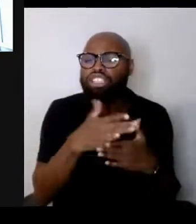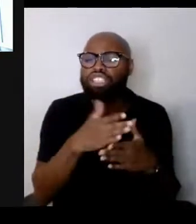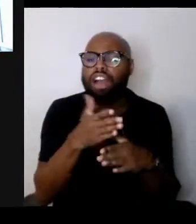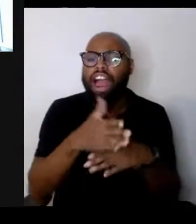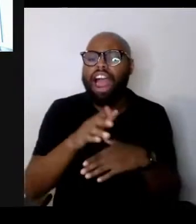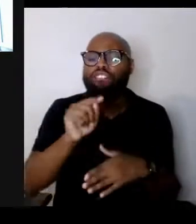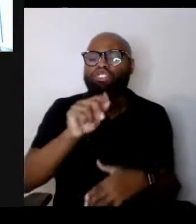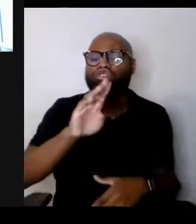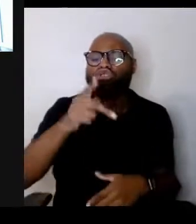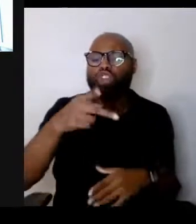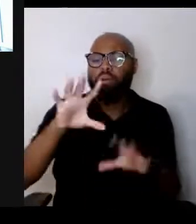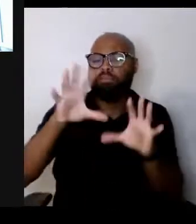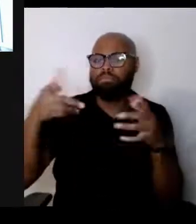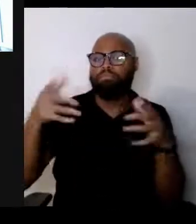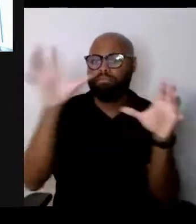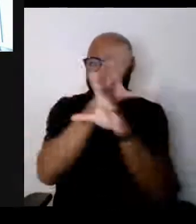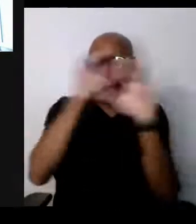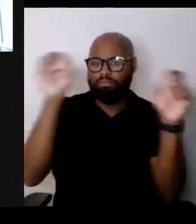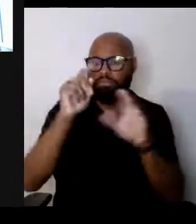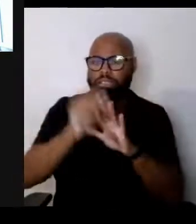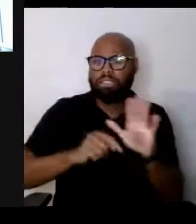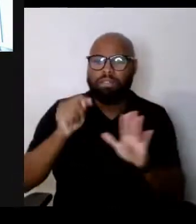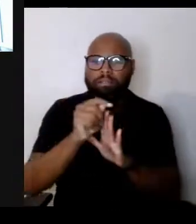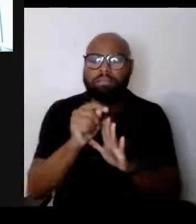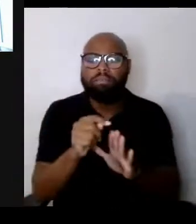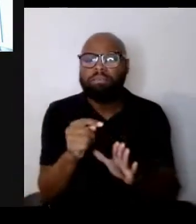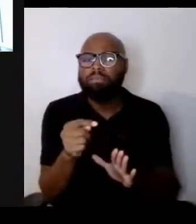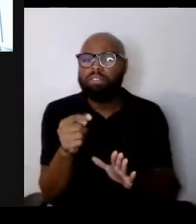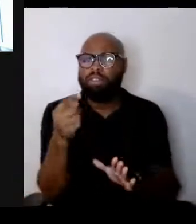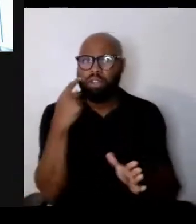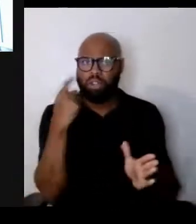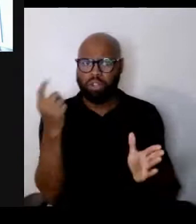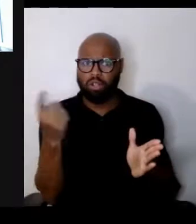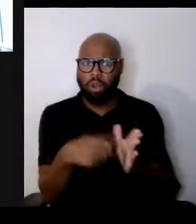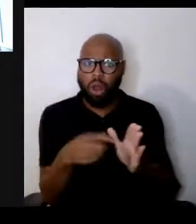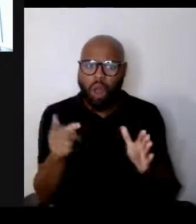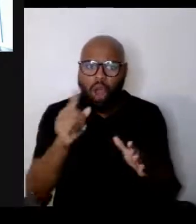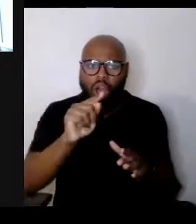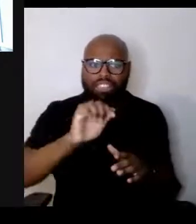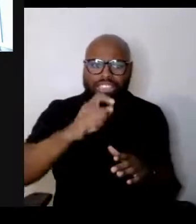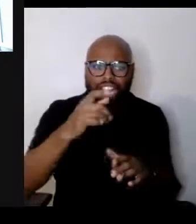where we saw attacks on immigrant communities and refugee communities every day,